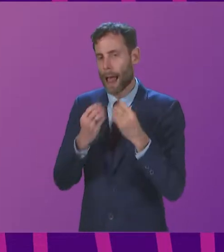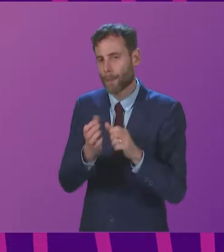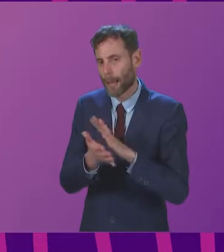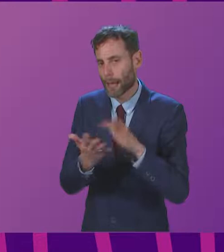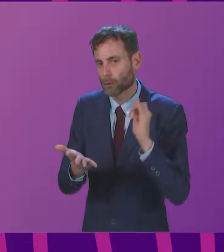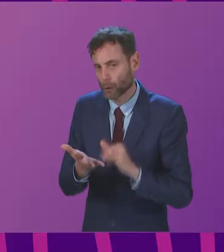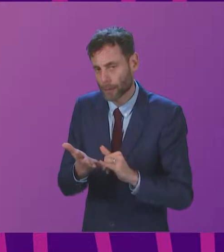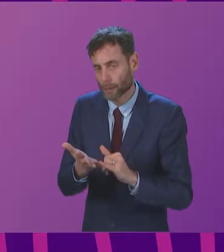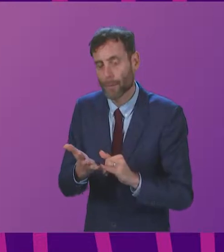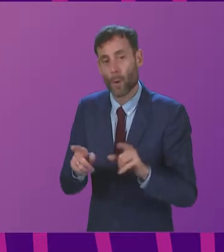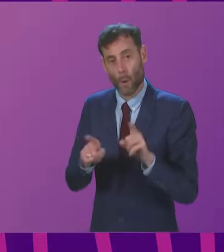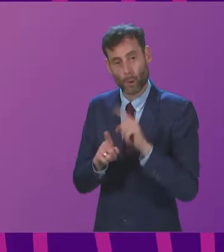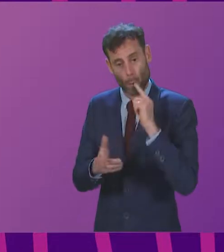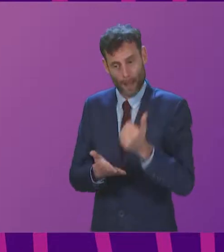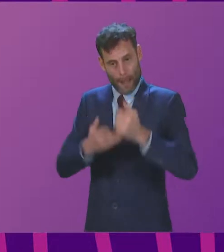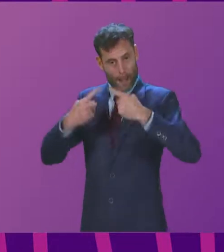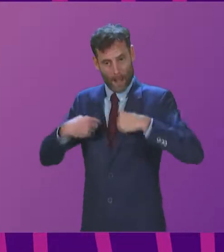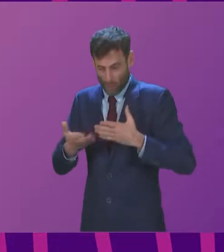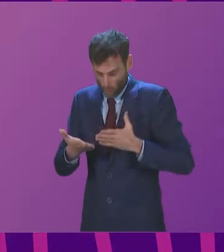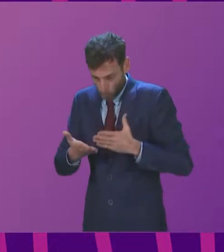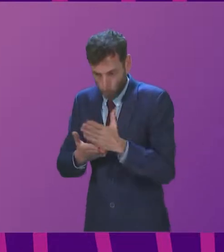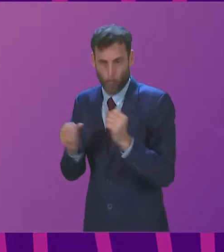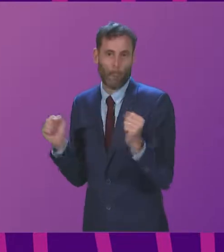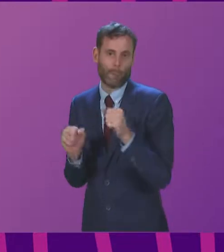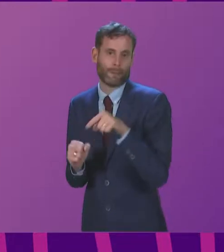our chances of getting through this winter without the need for further restrictions.